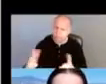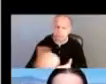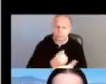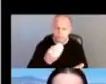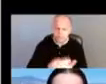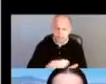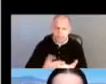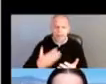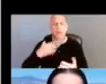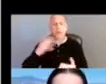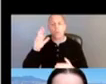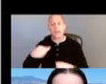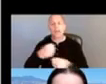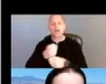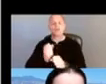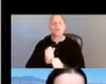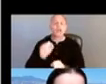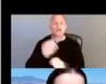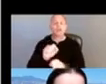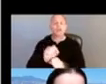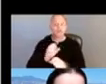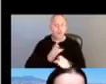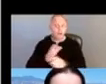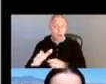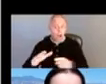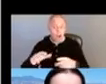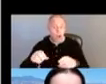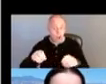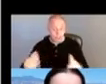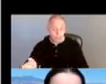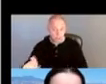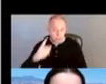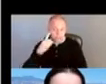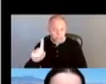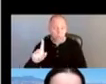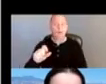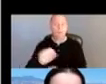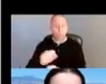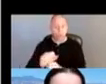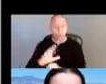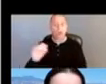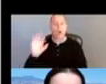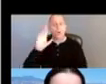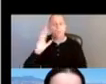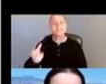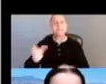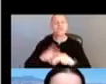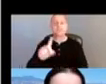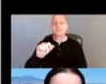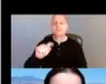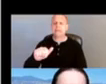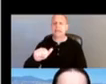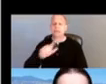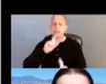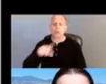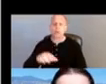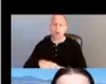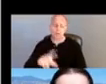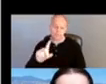employment and increase data reporting on disability. Today we're focusing on advancing